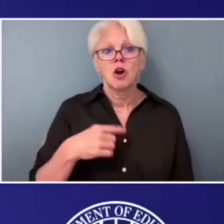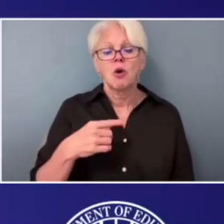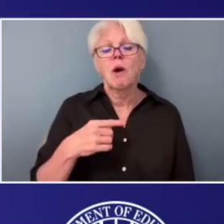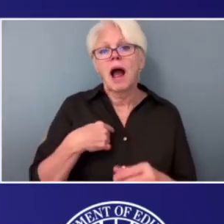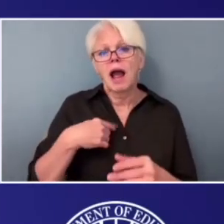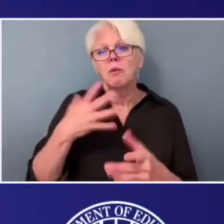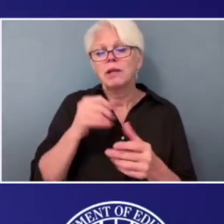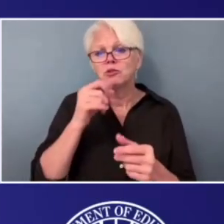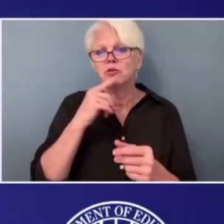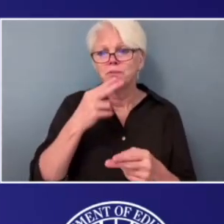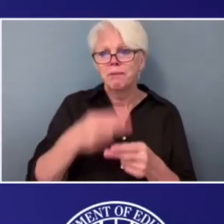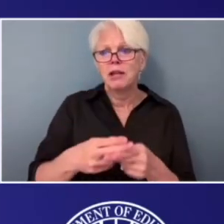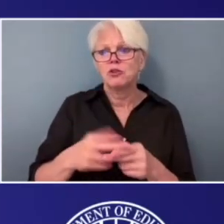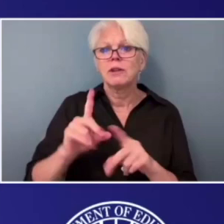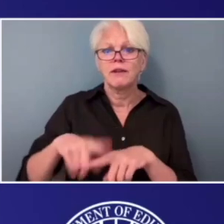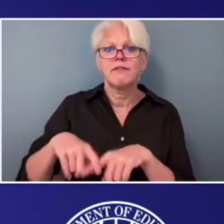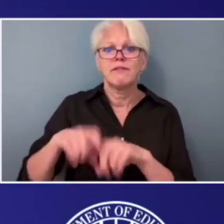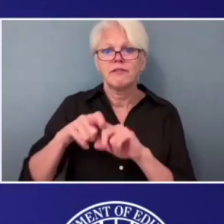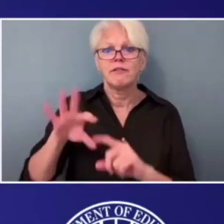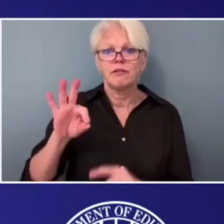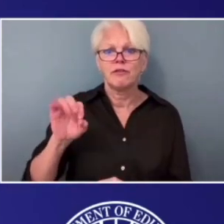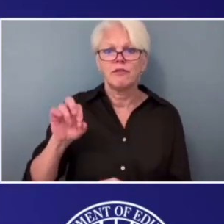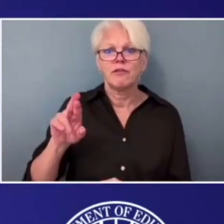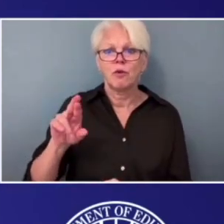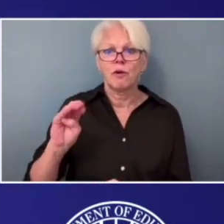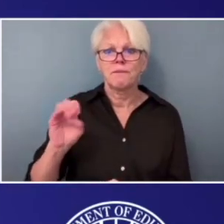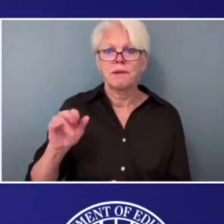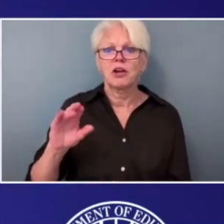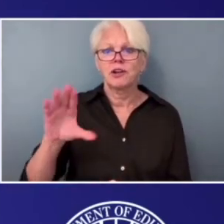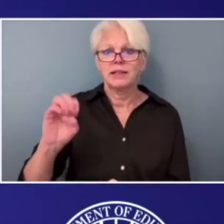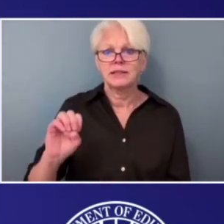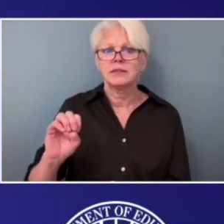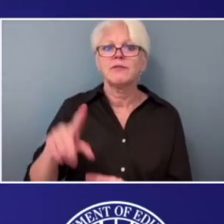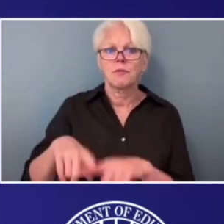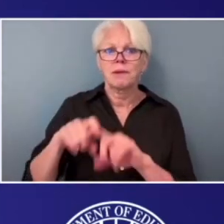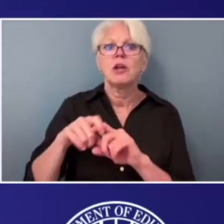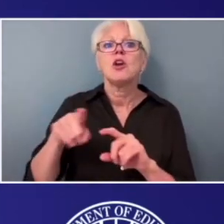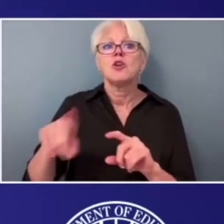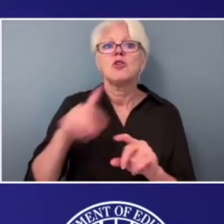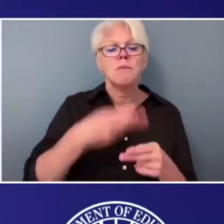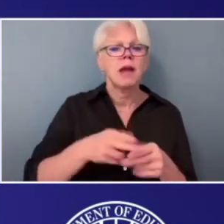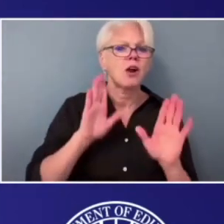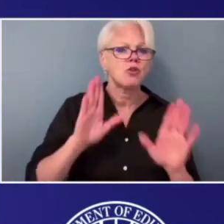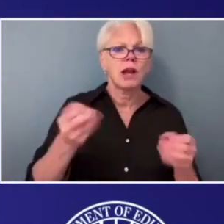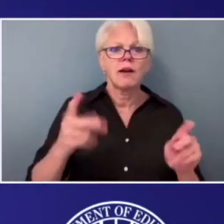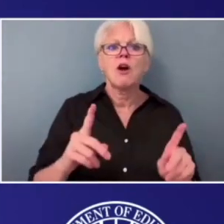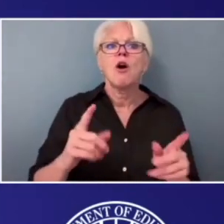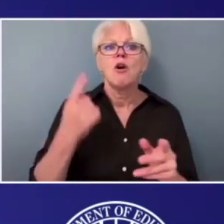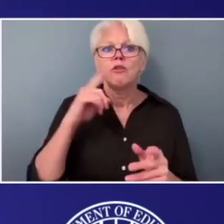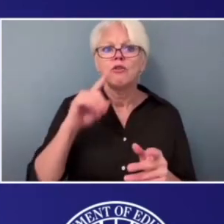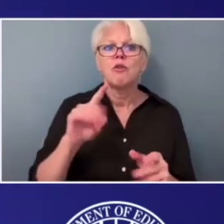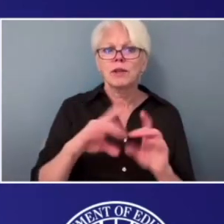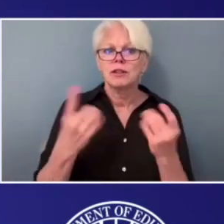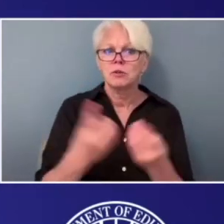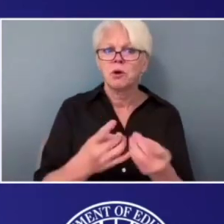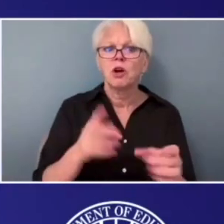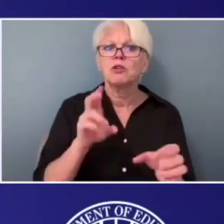You guys presented a very great opportunity for the Department to take a step back from our proposed language.